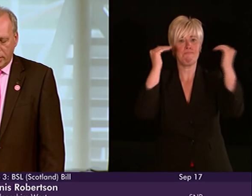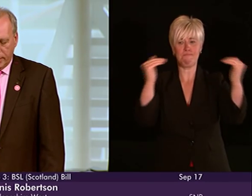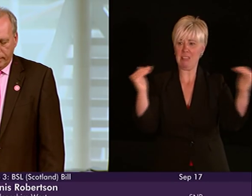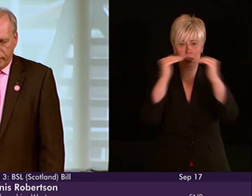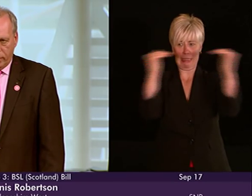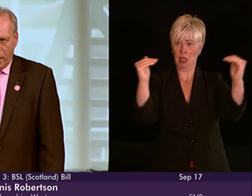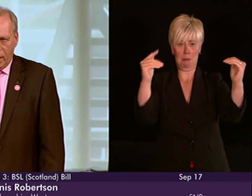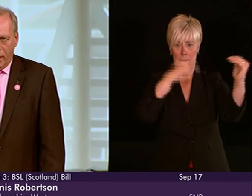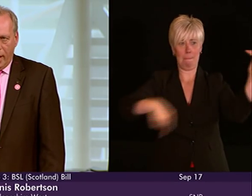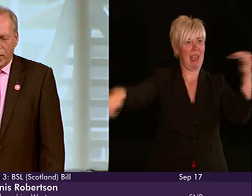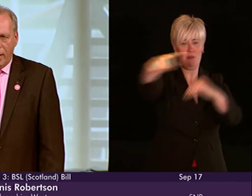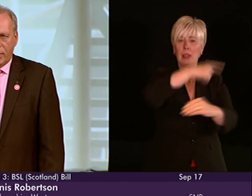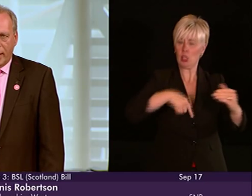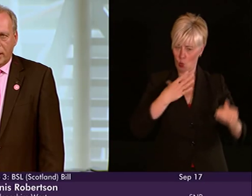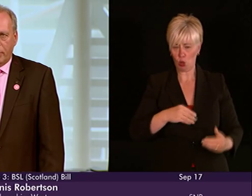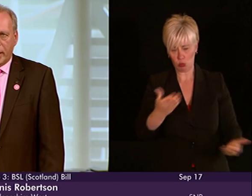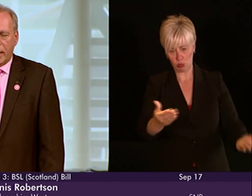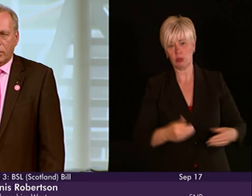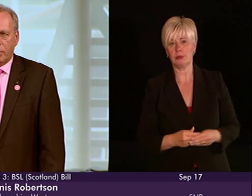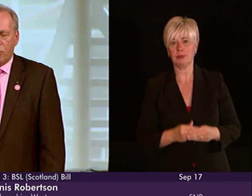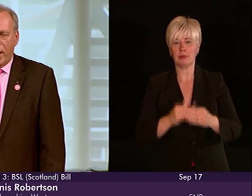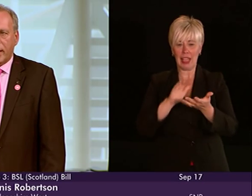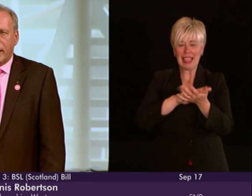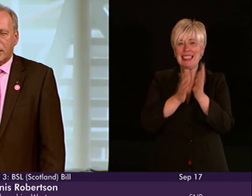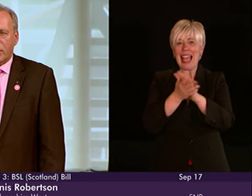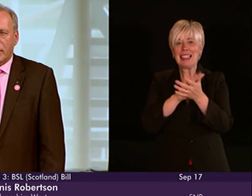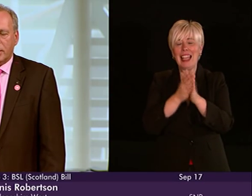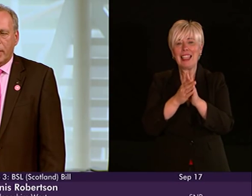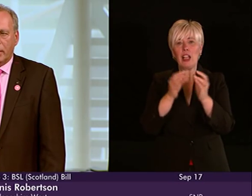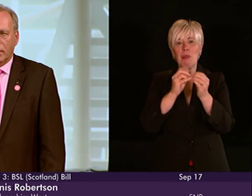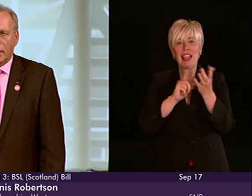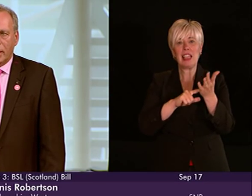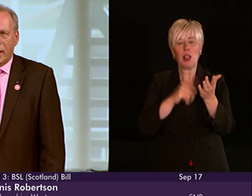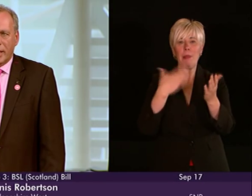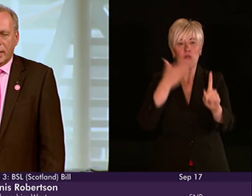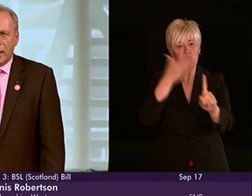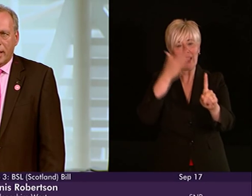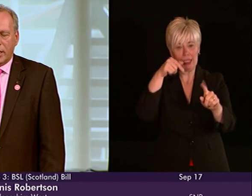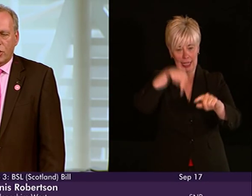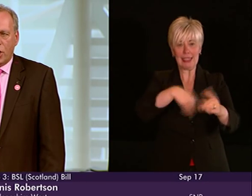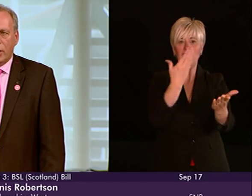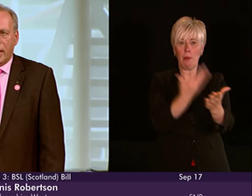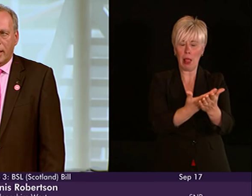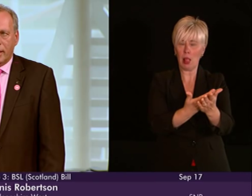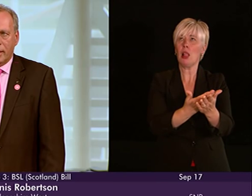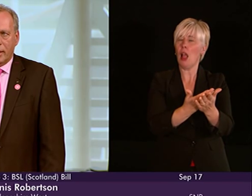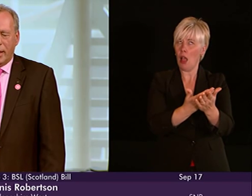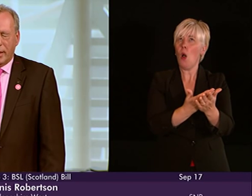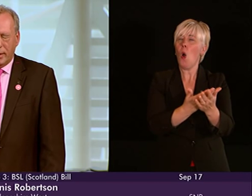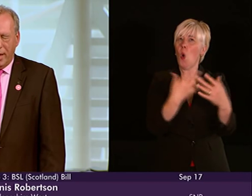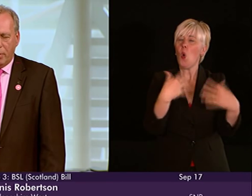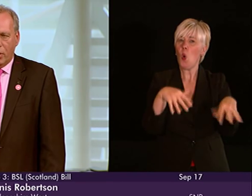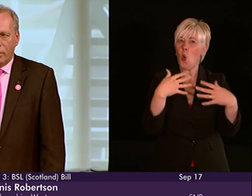else. To have tactile BSL recognised in the bill is a journey that the community has been